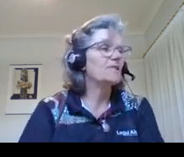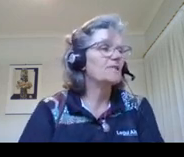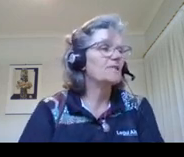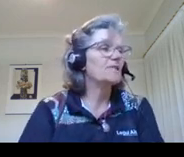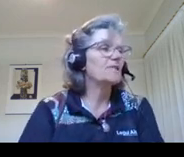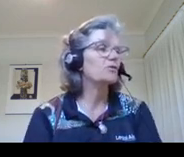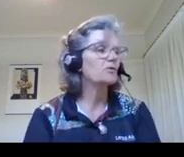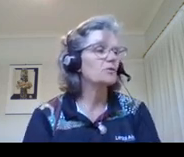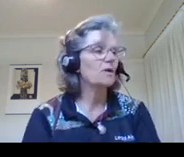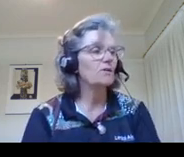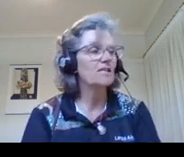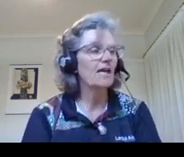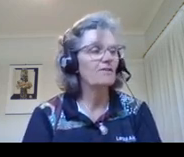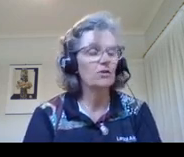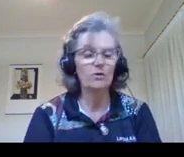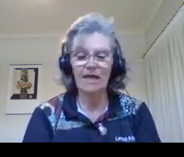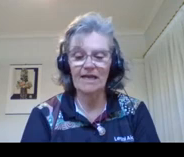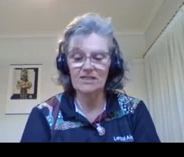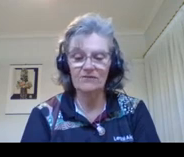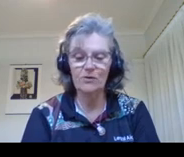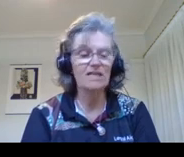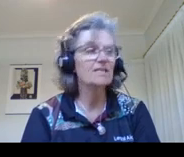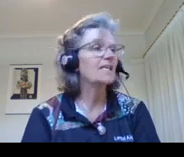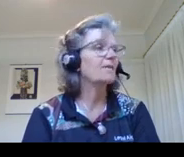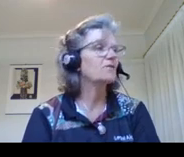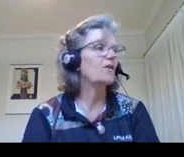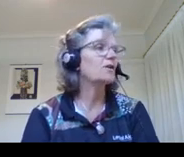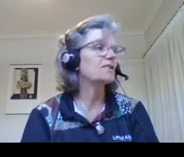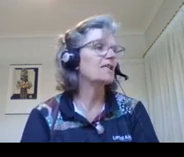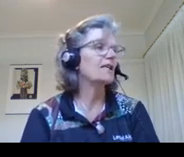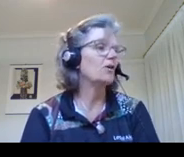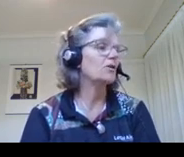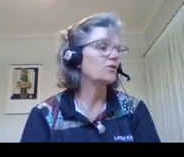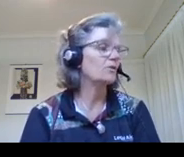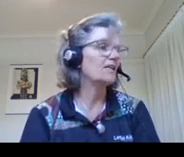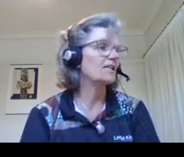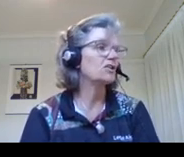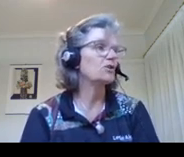what we're going to do is we're going to have a look at avoiding scans focusing on three issues